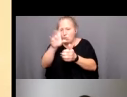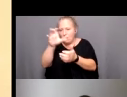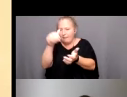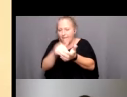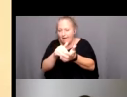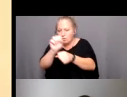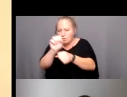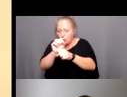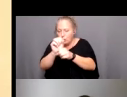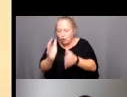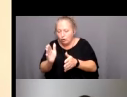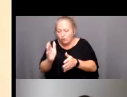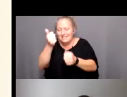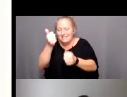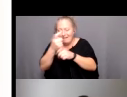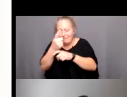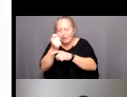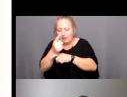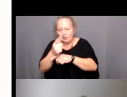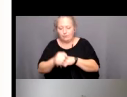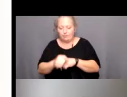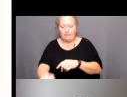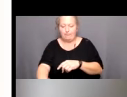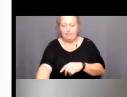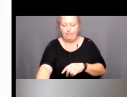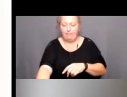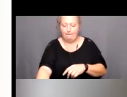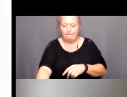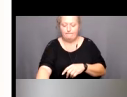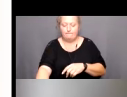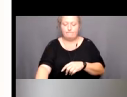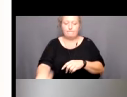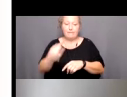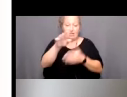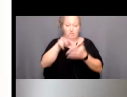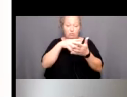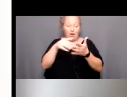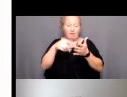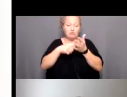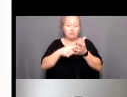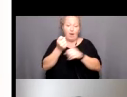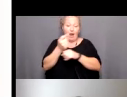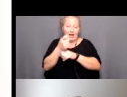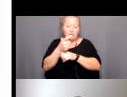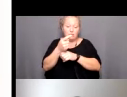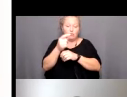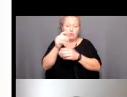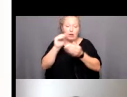Next slide. This graph shows annual rates of heat on this per 100,000 workers.